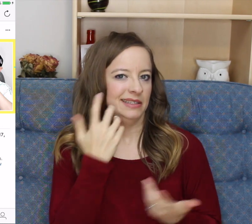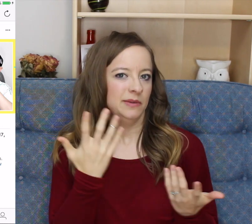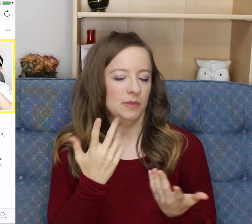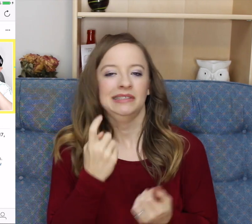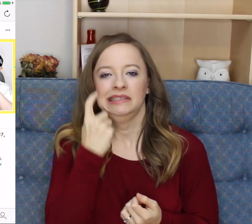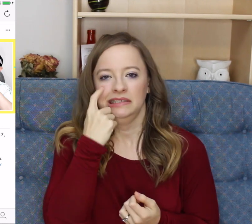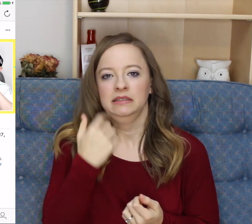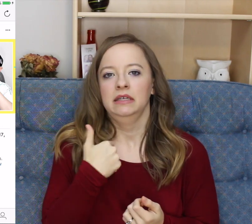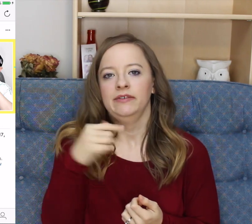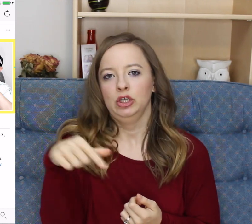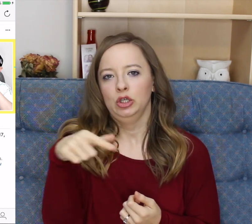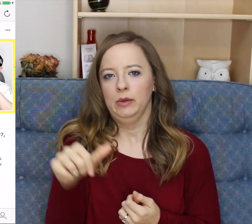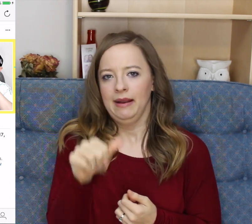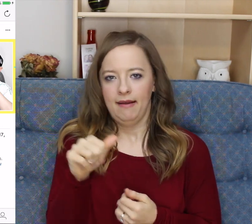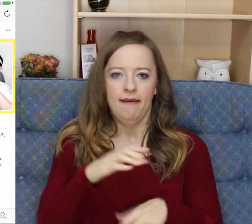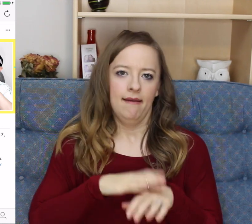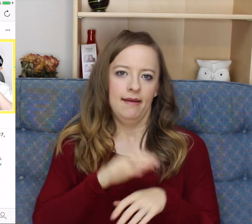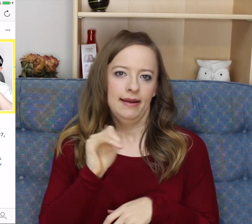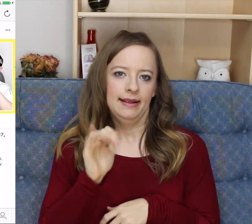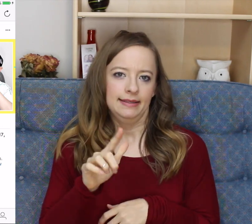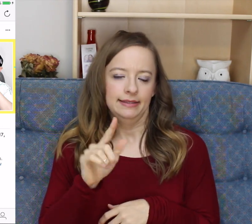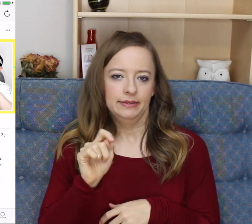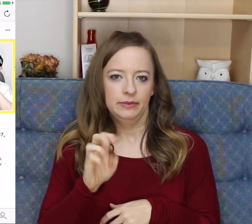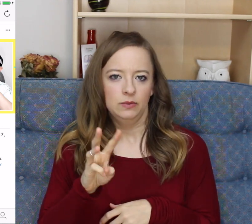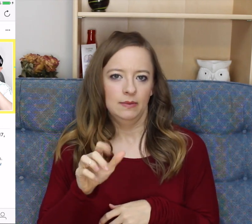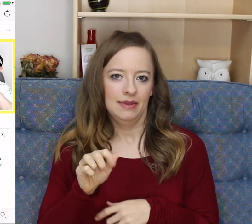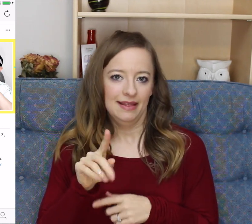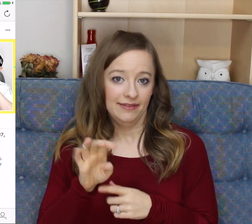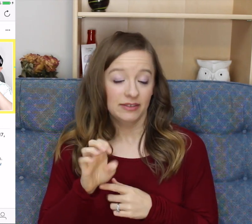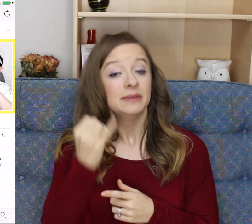the latest one I just put out was we had a Q and A on ASL Stew Life. So if you're interested,